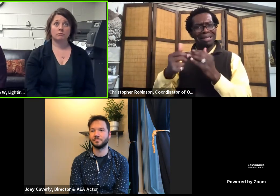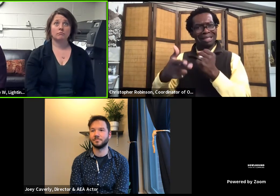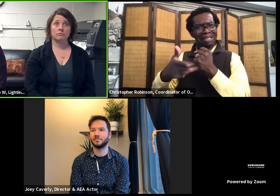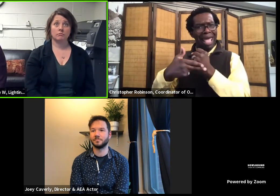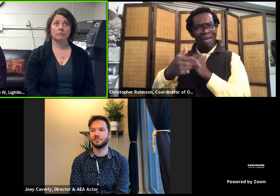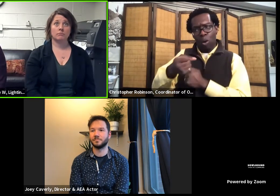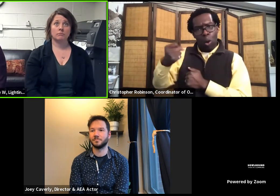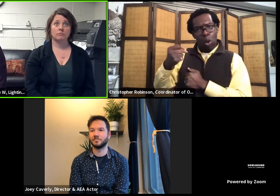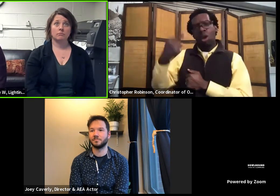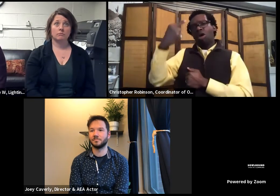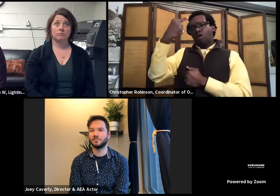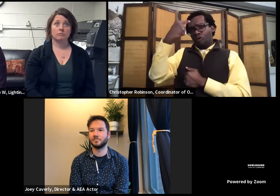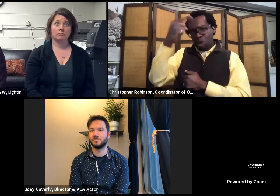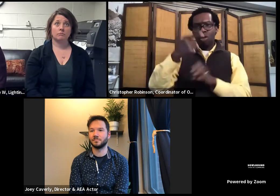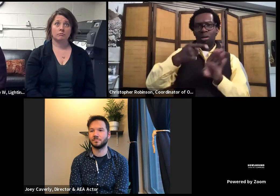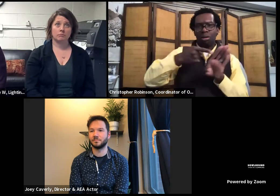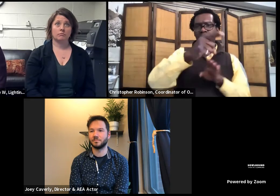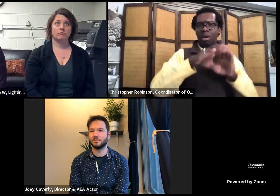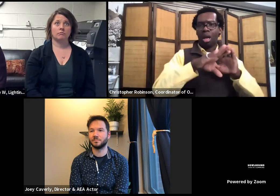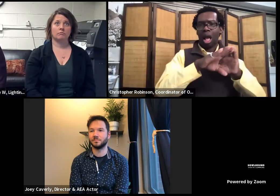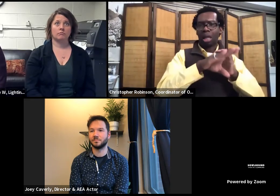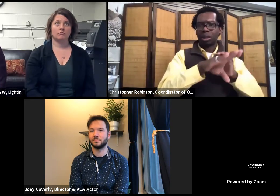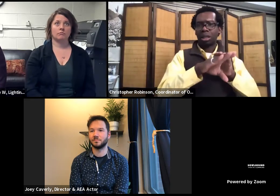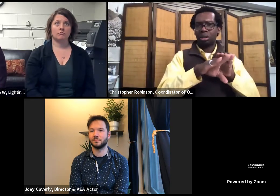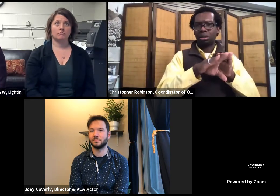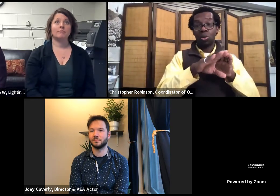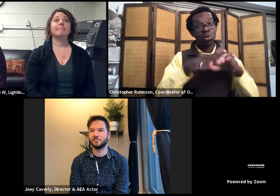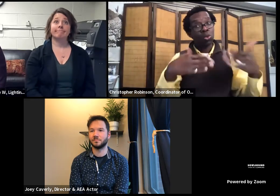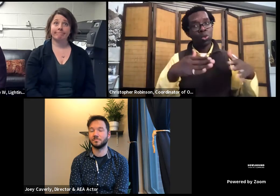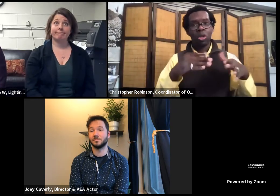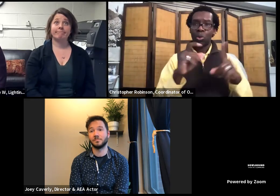So they have money saved and ready for accessibility.